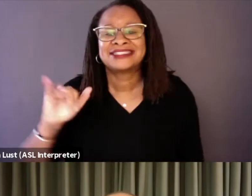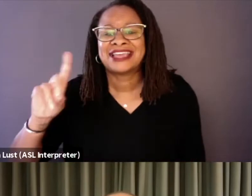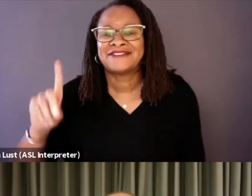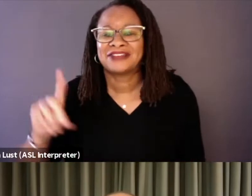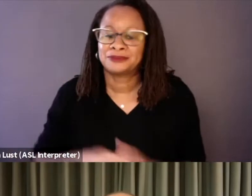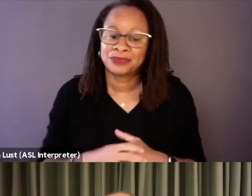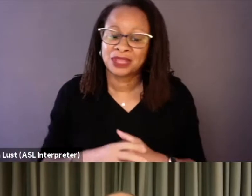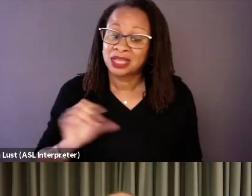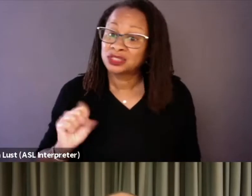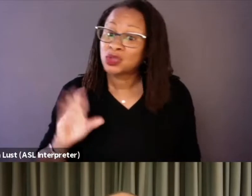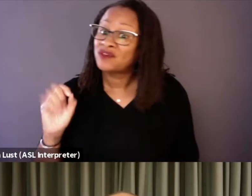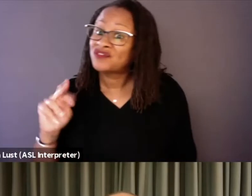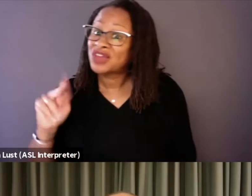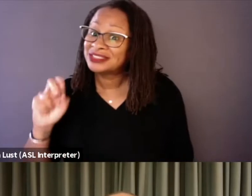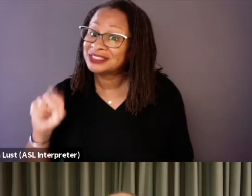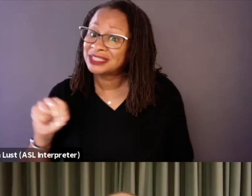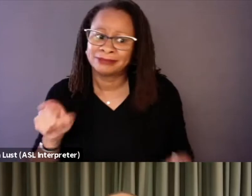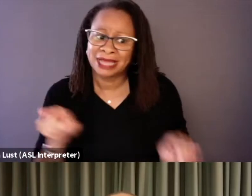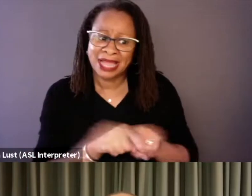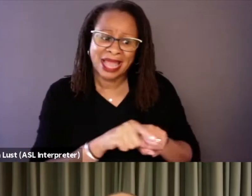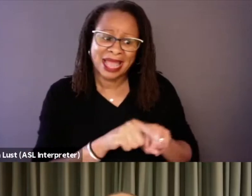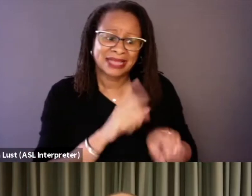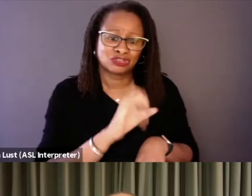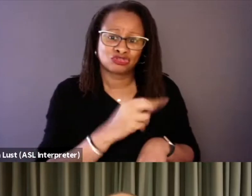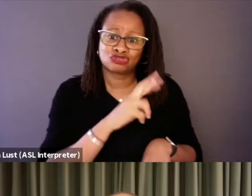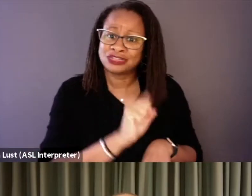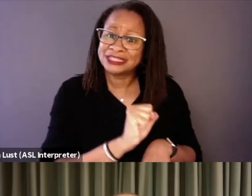in the process while he's assembling all this? When do you step in to produce the film?